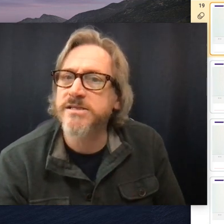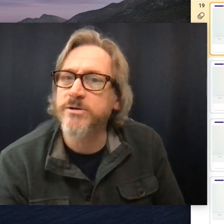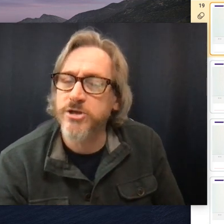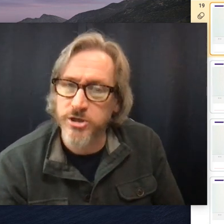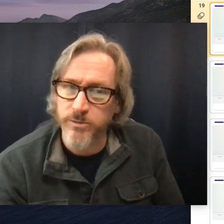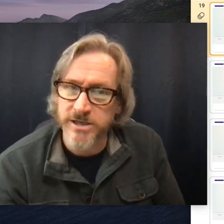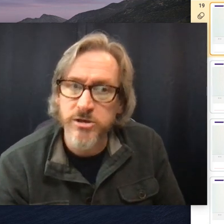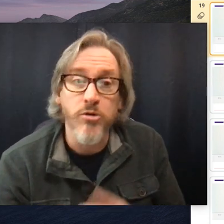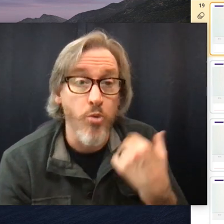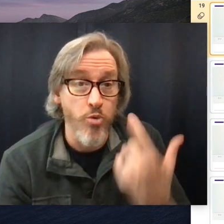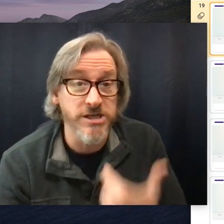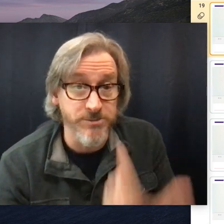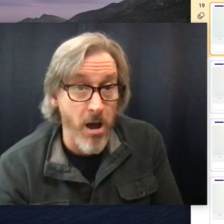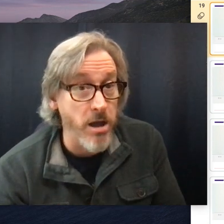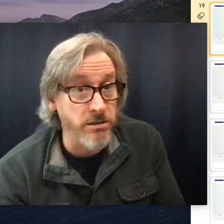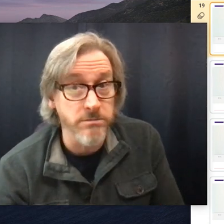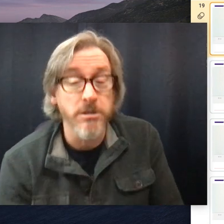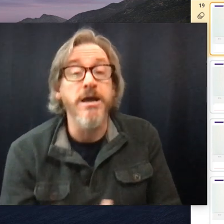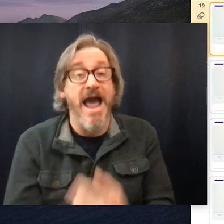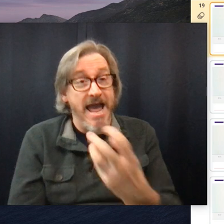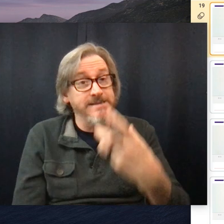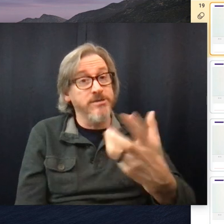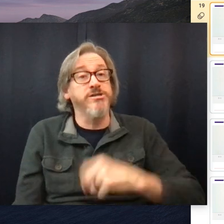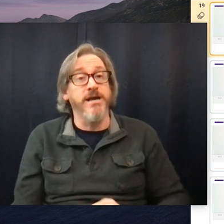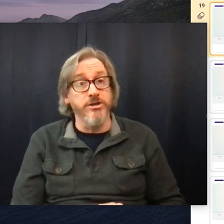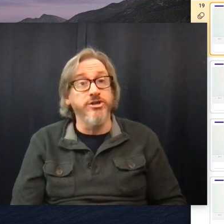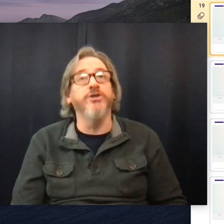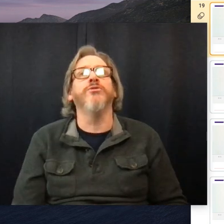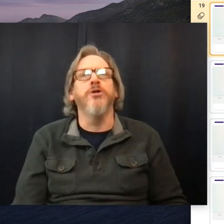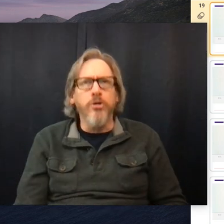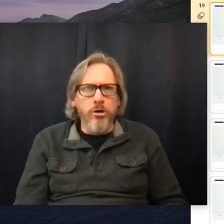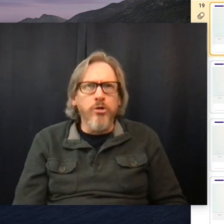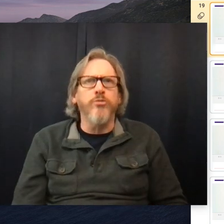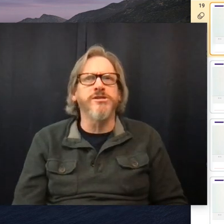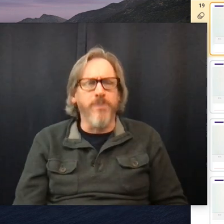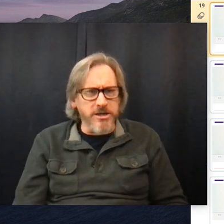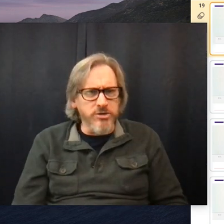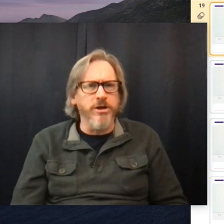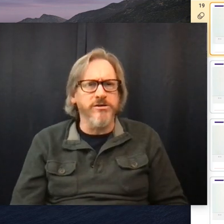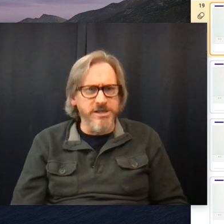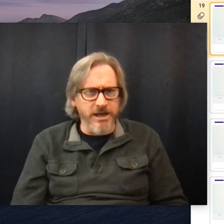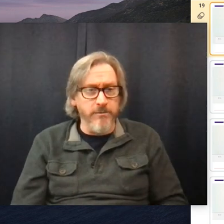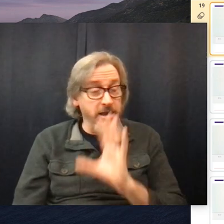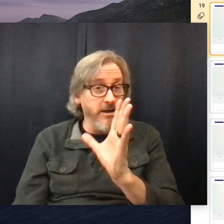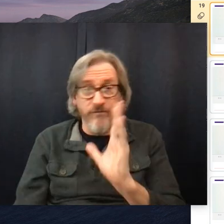I want you to do is respond as they're signing to you respond to what you're seeing and if you